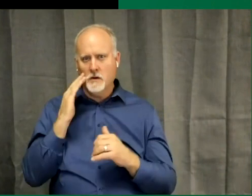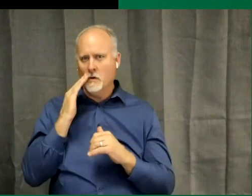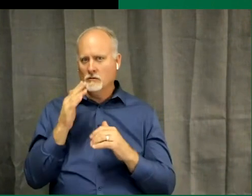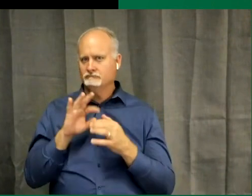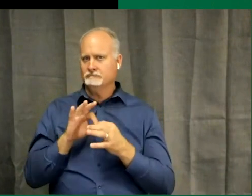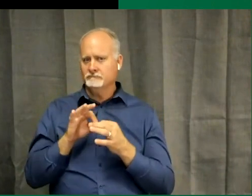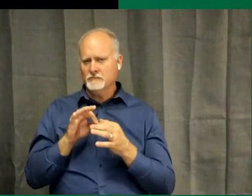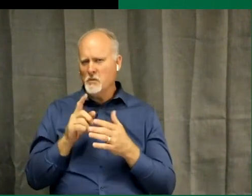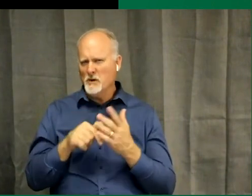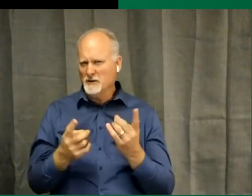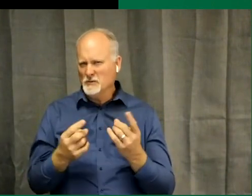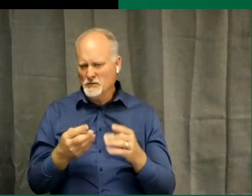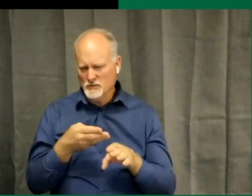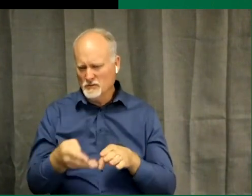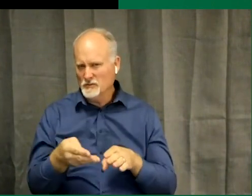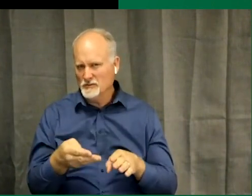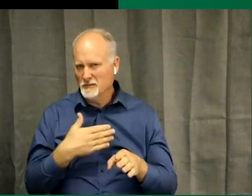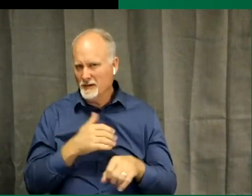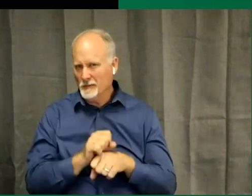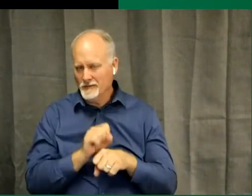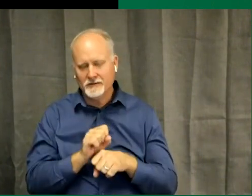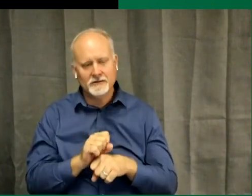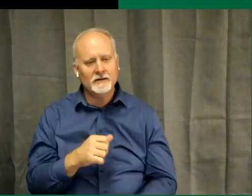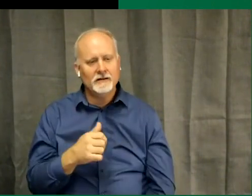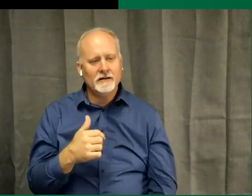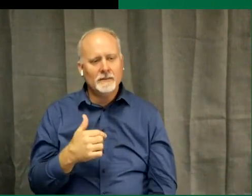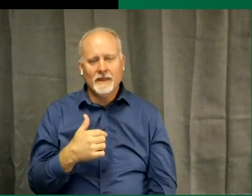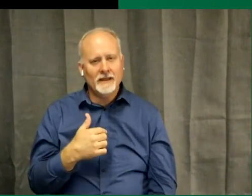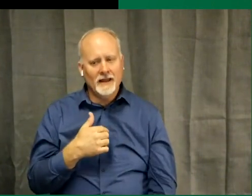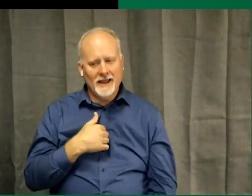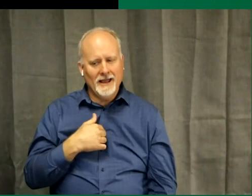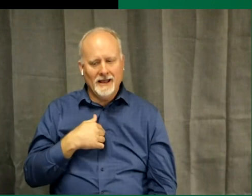does an epidemiologist do so i'm not the kind of doctor that treats people i'm not going to treat